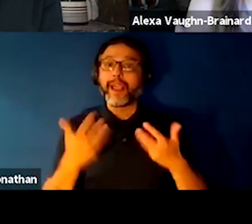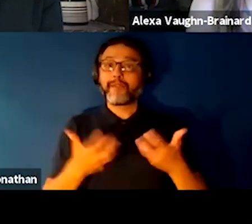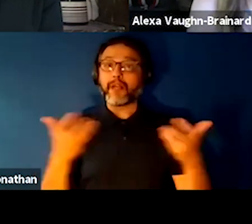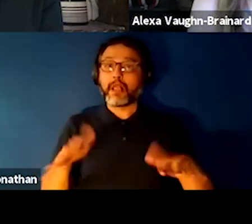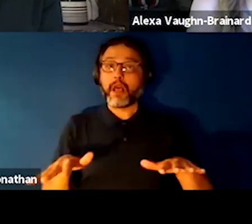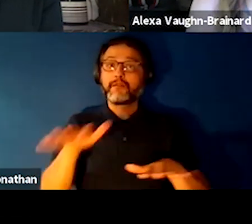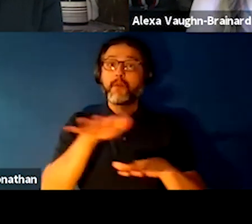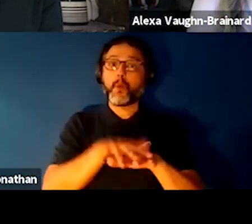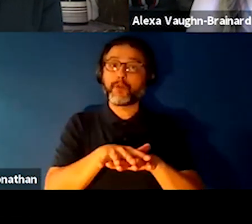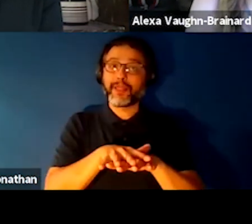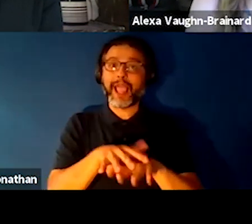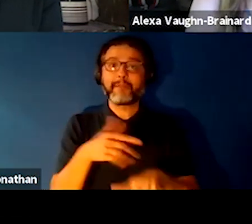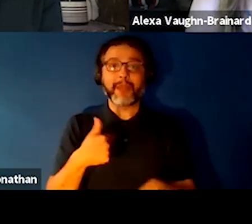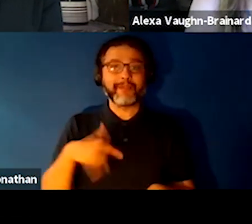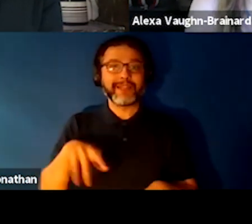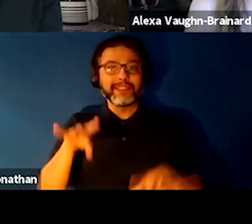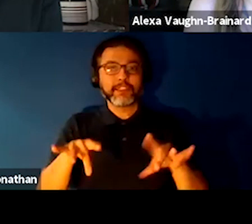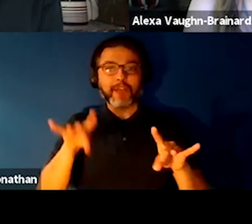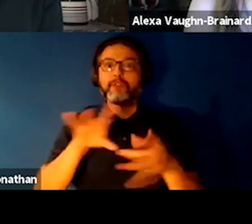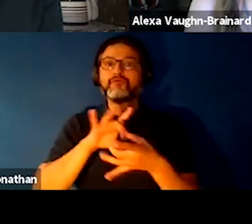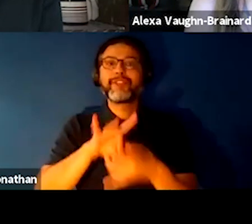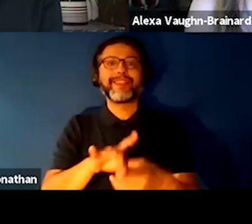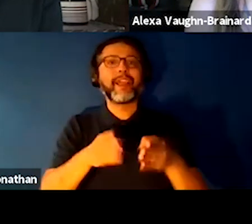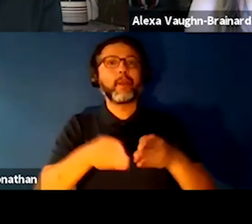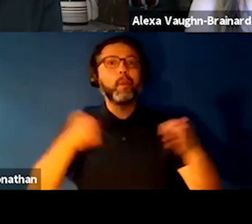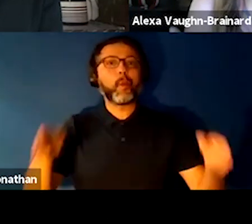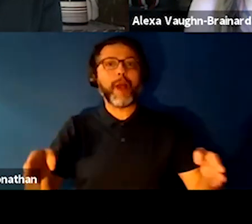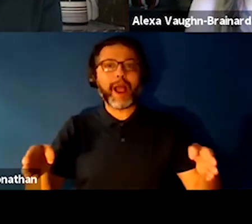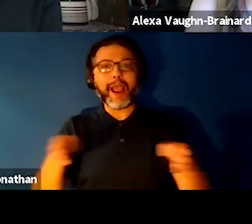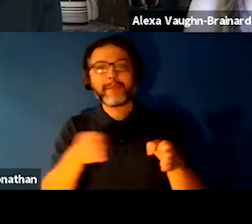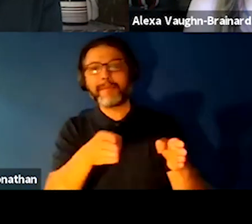discovered that I’ve brought up, like with, you know, wider pathways, kind of moving obstructions